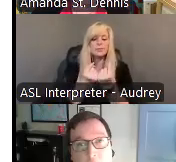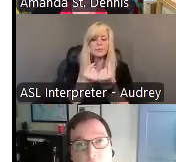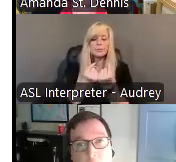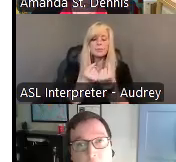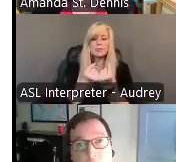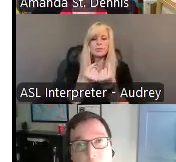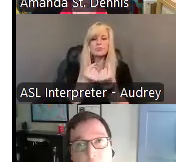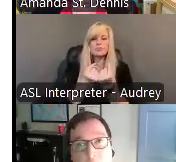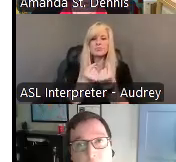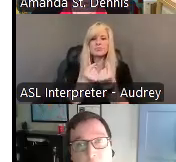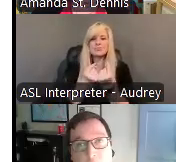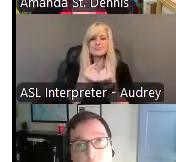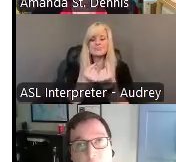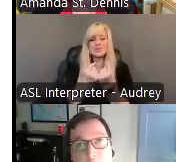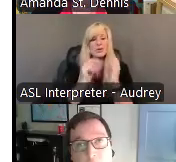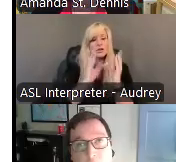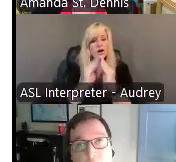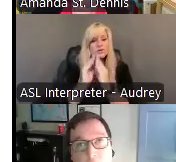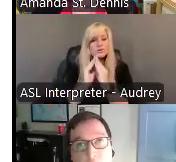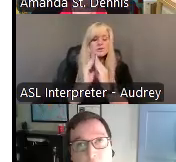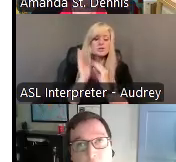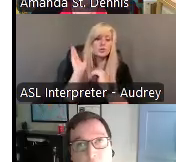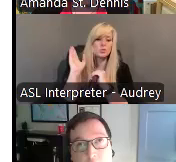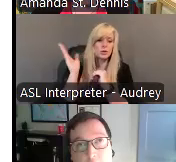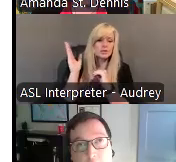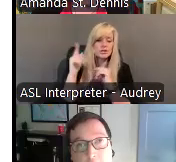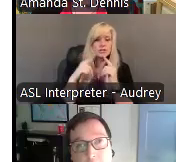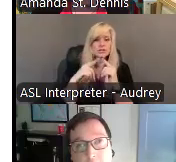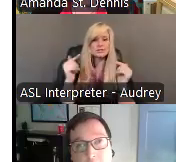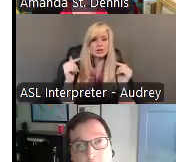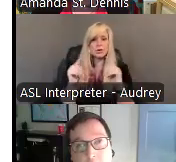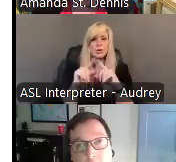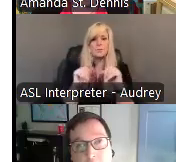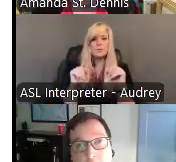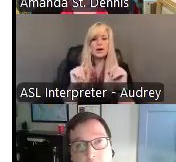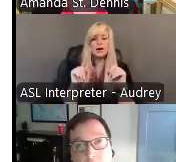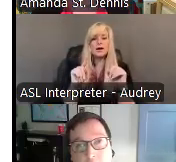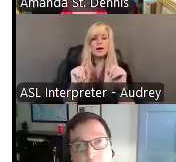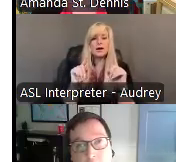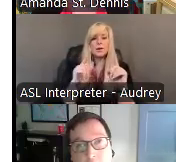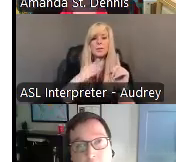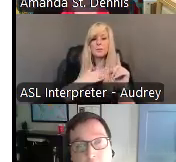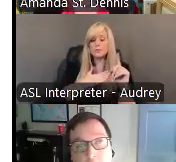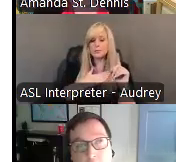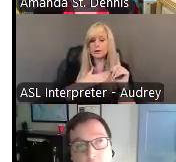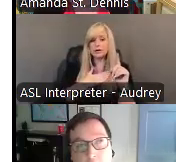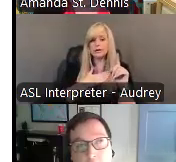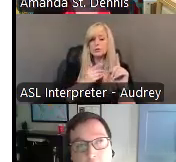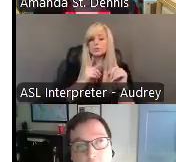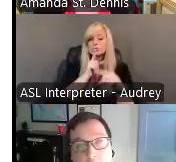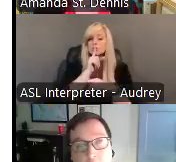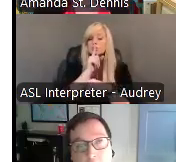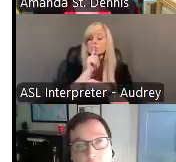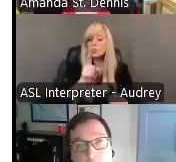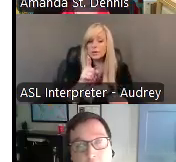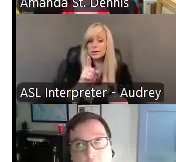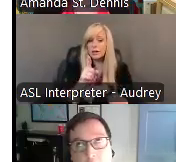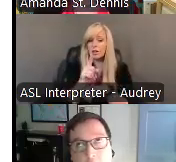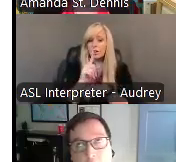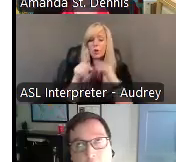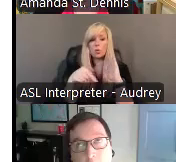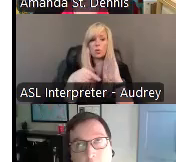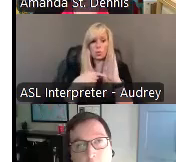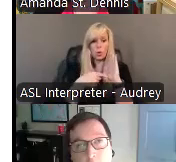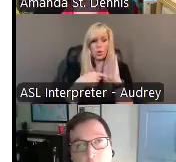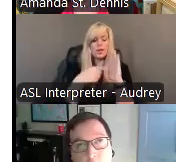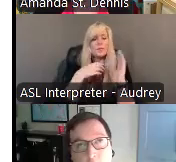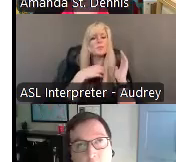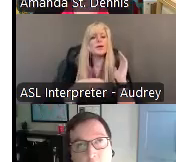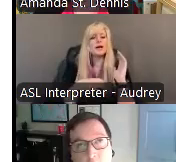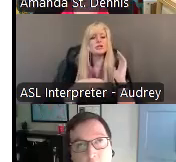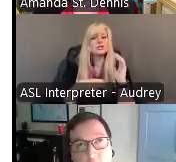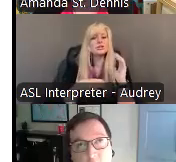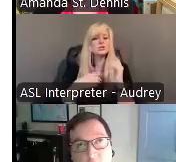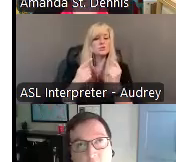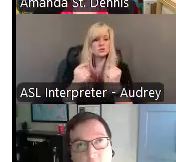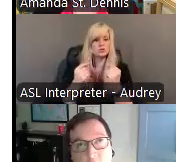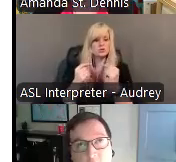with conferences and presentations and such. But my real role and passion is to continue assisting